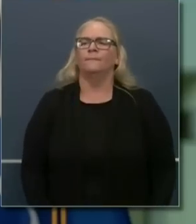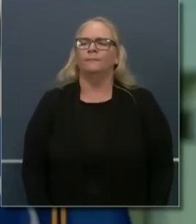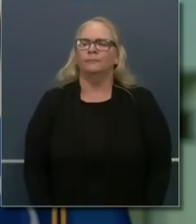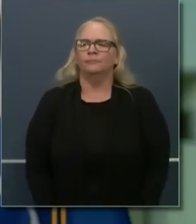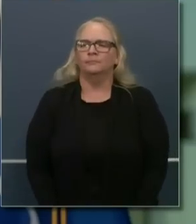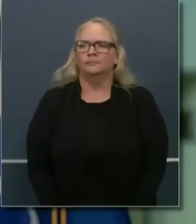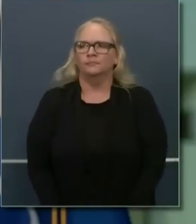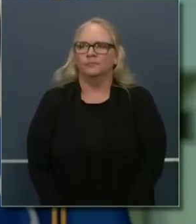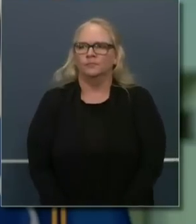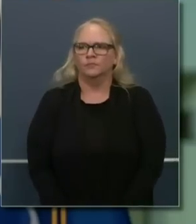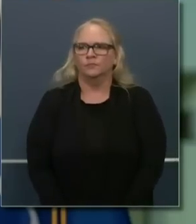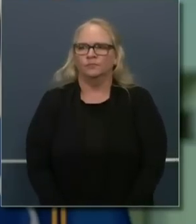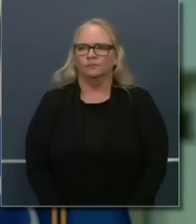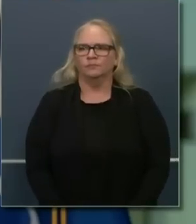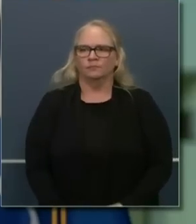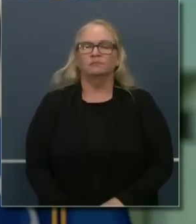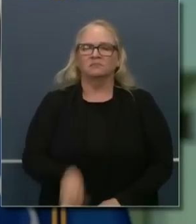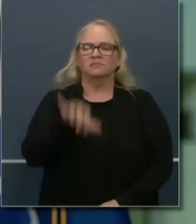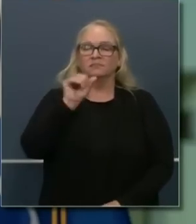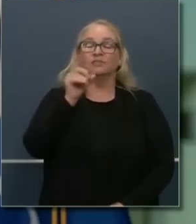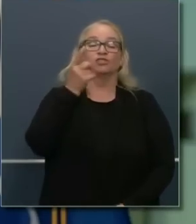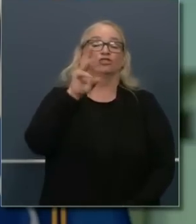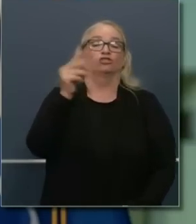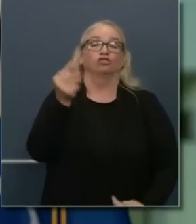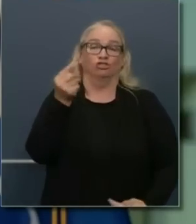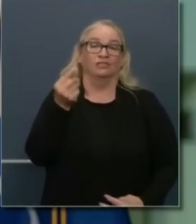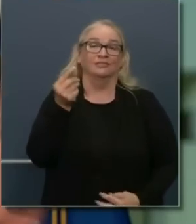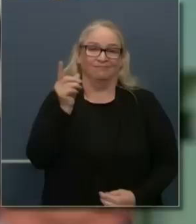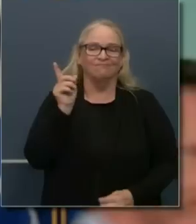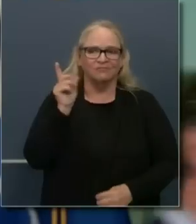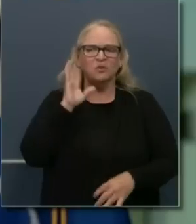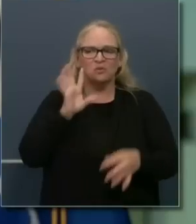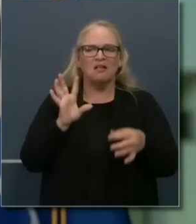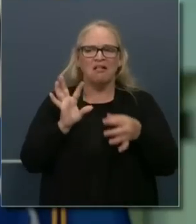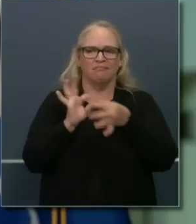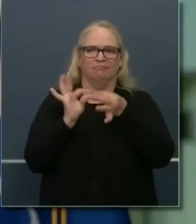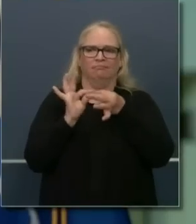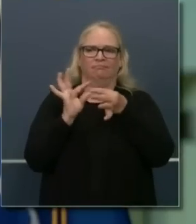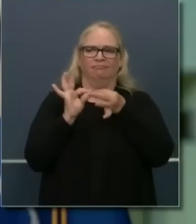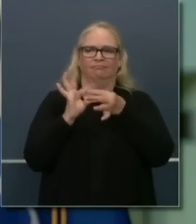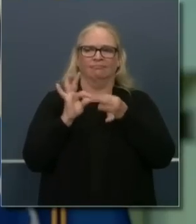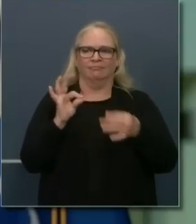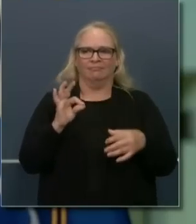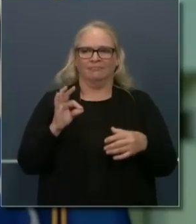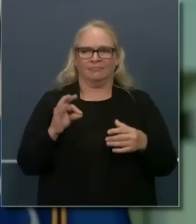BECAUSE DR. GALLY AND I WERE HAVING A ROBUST CONVERSATION